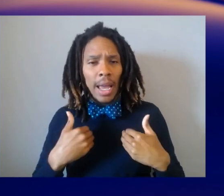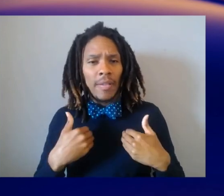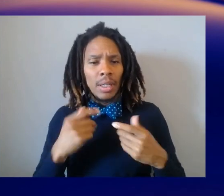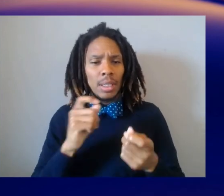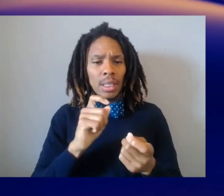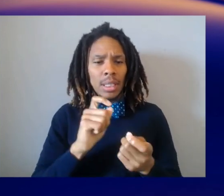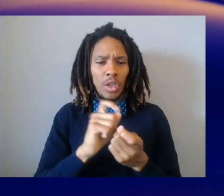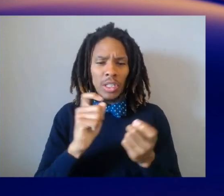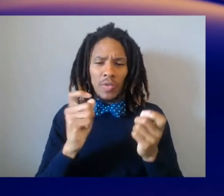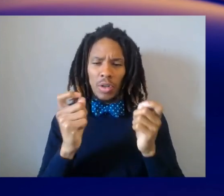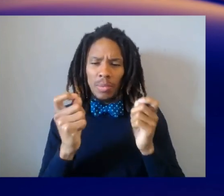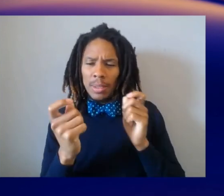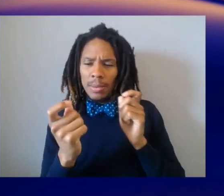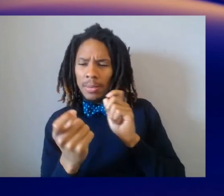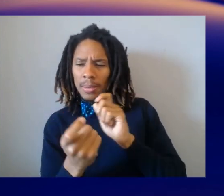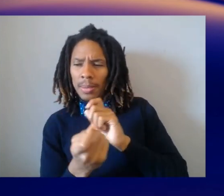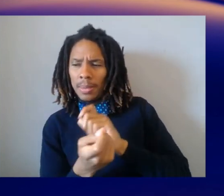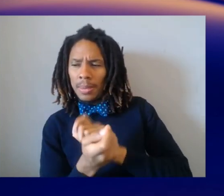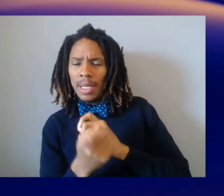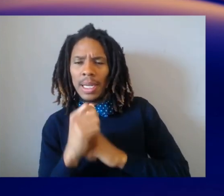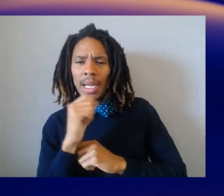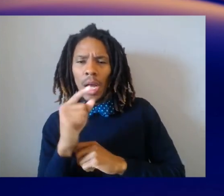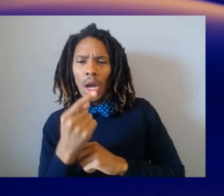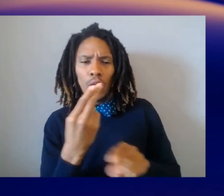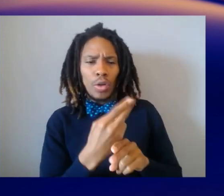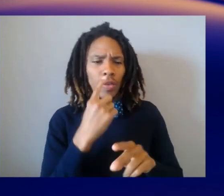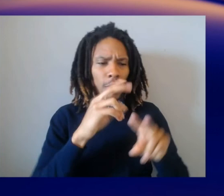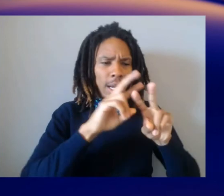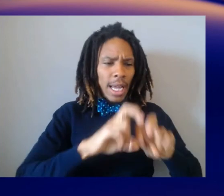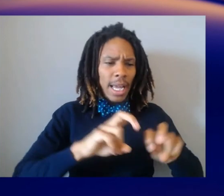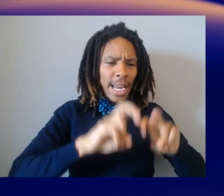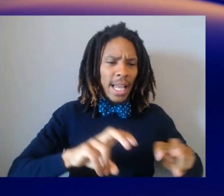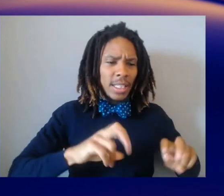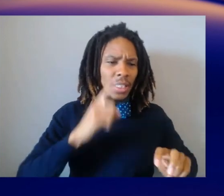be used for analysis further down the road by an analytics